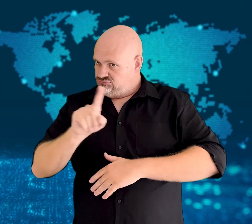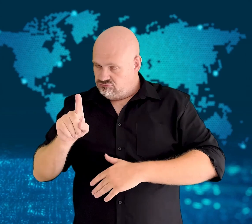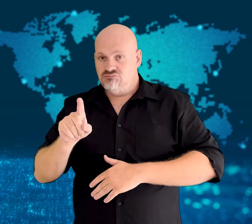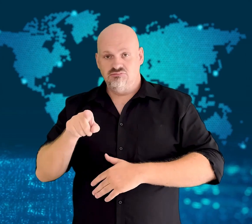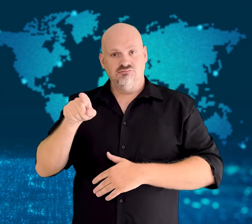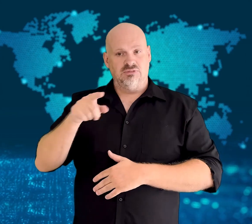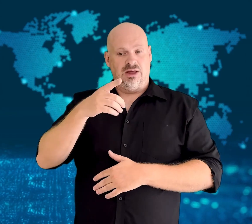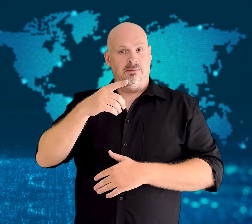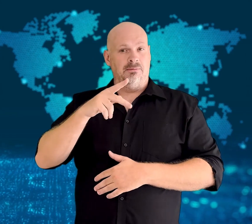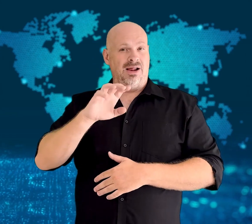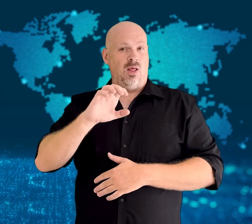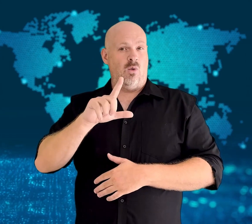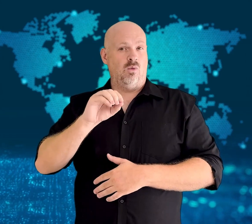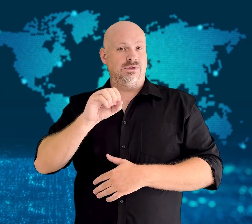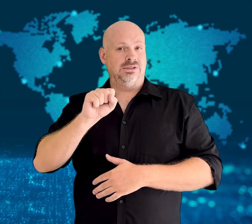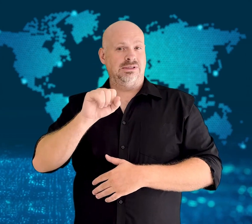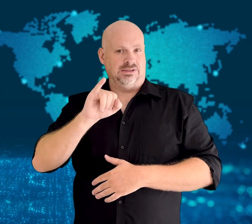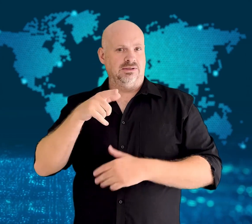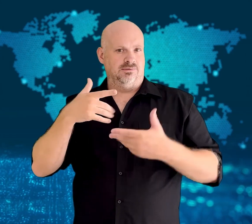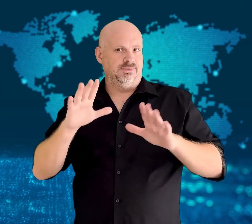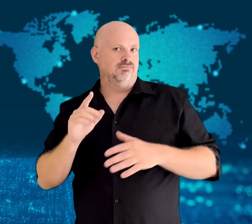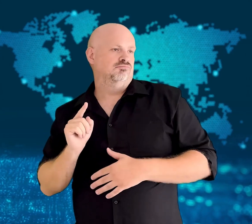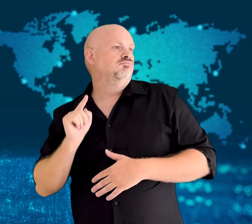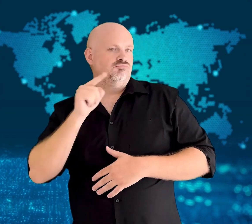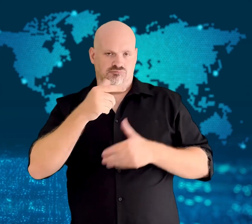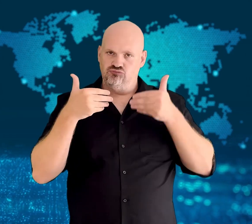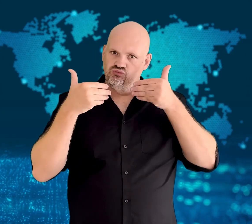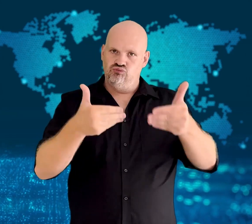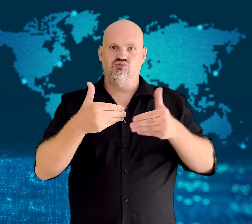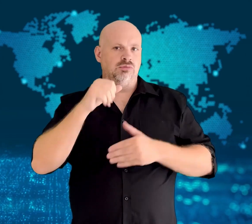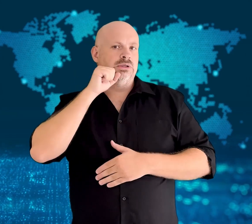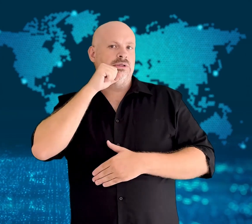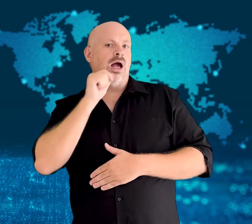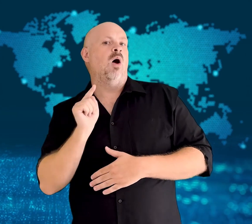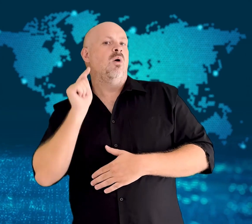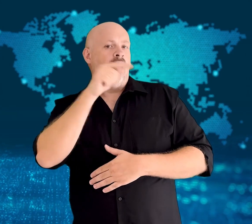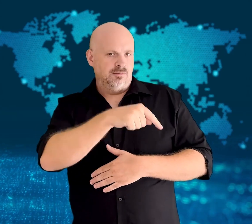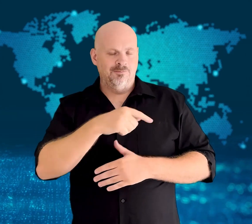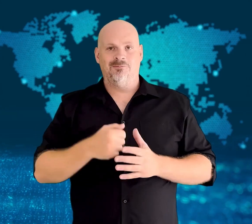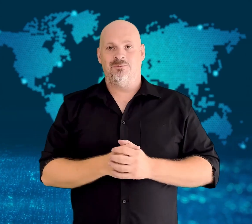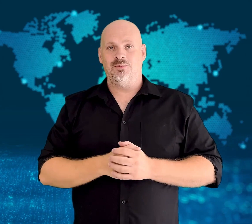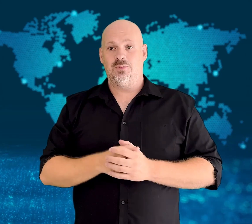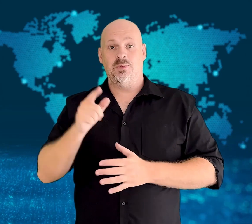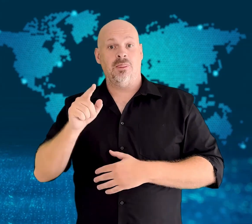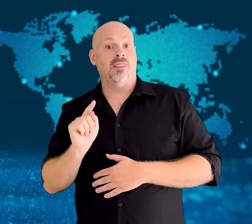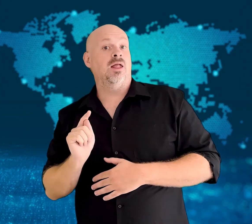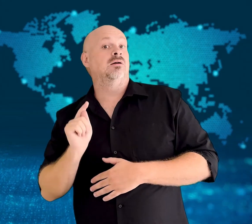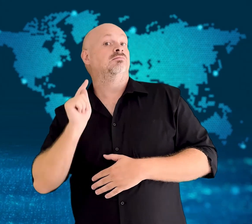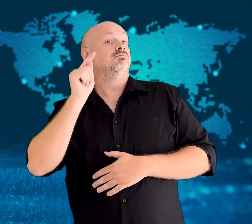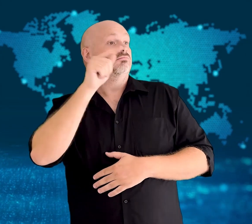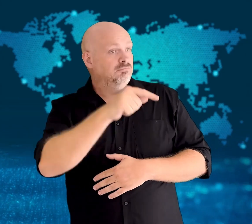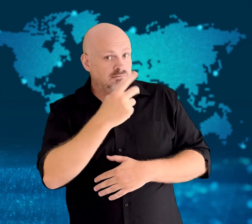After Pelosi's visit, China cut off defense and climate